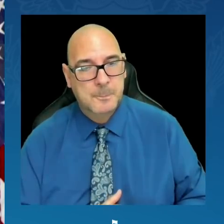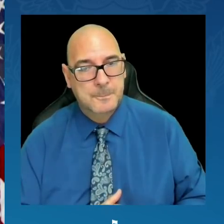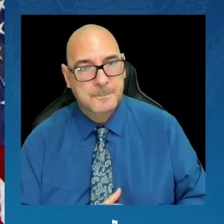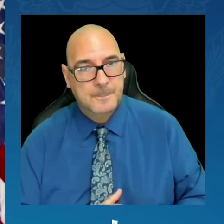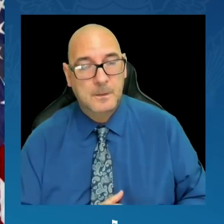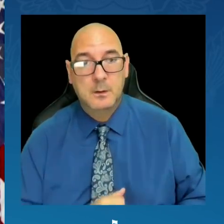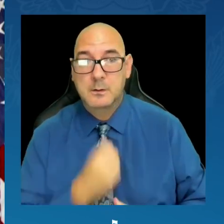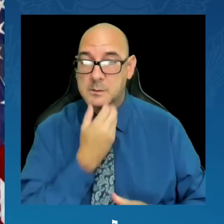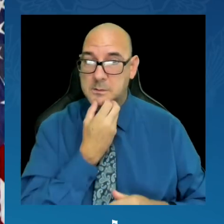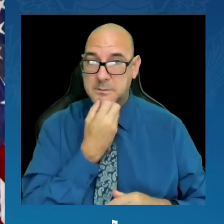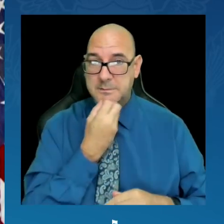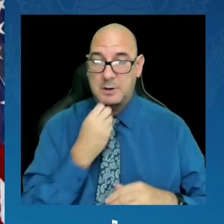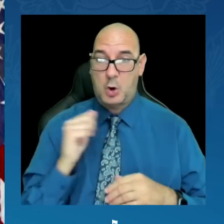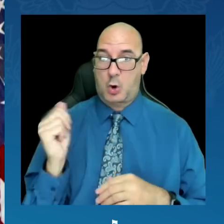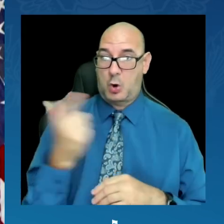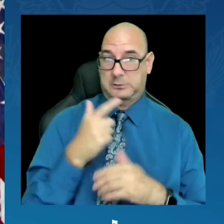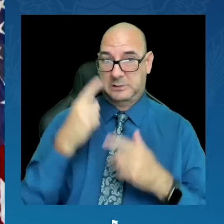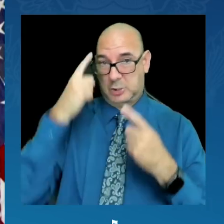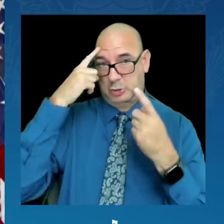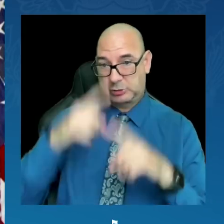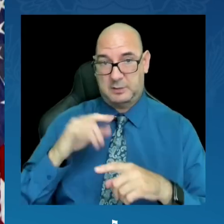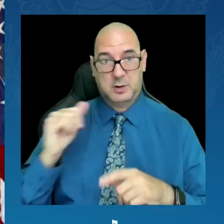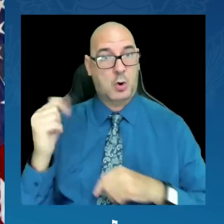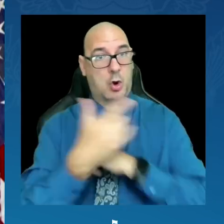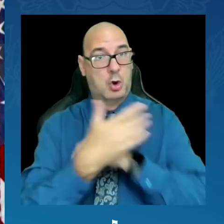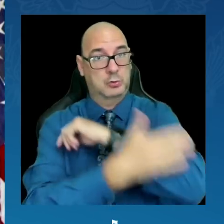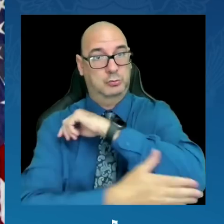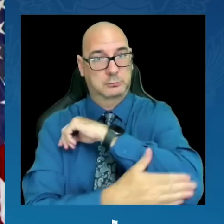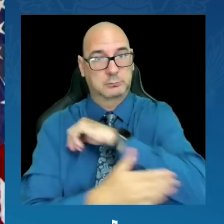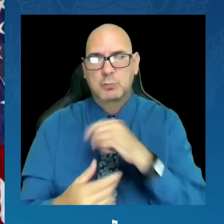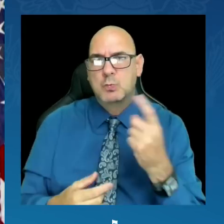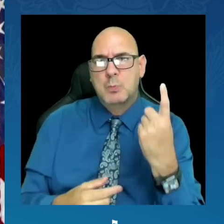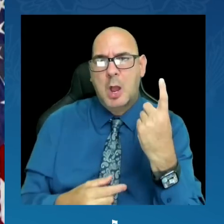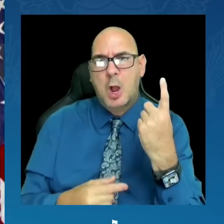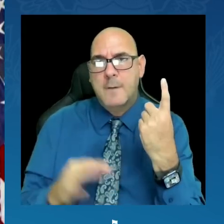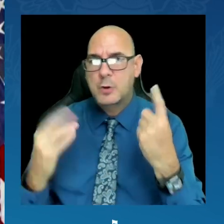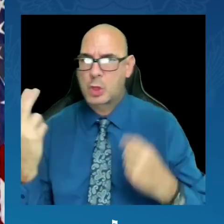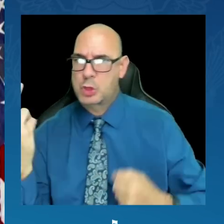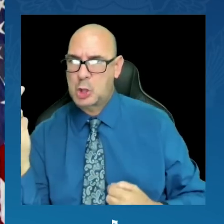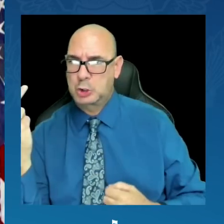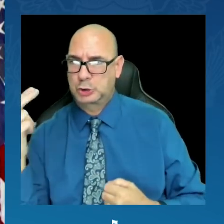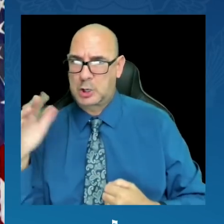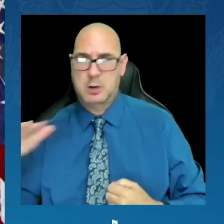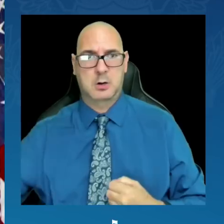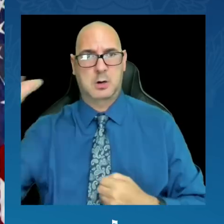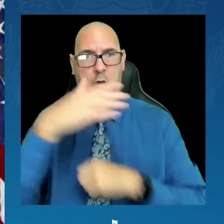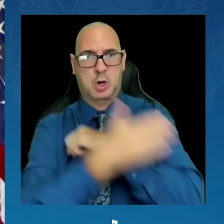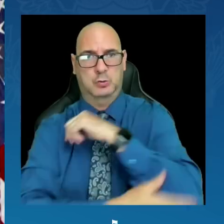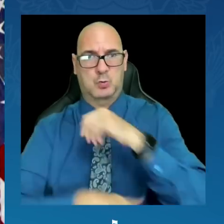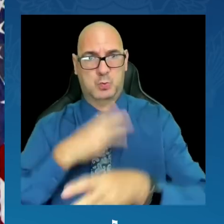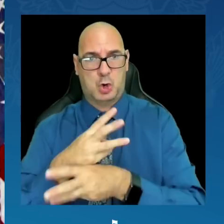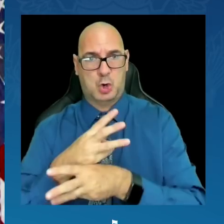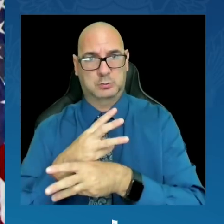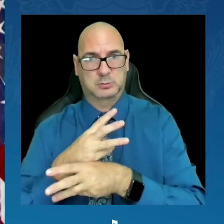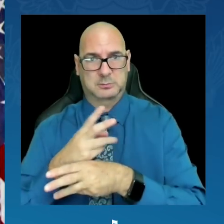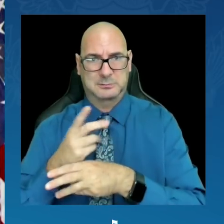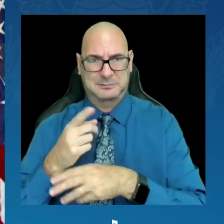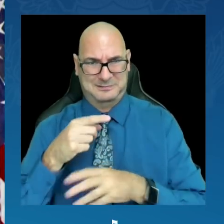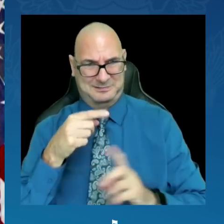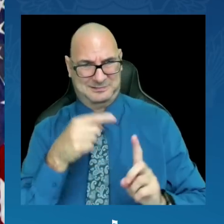which is one of 13 countries in the world which has a higher maternal mortality rate today than it did 25 years ago.